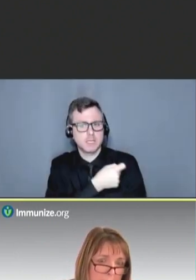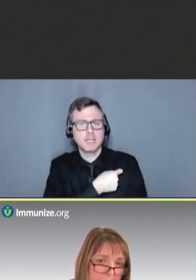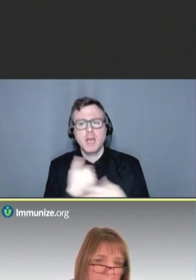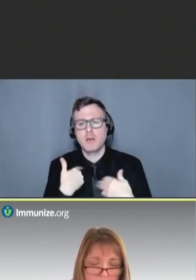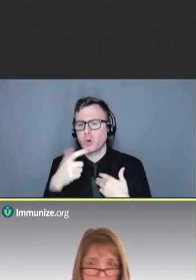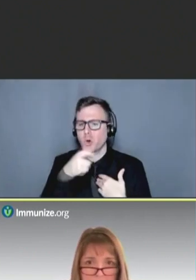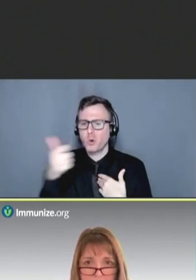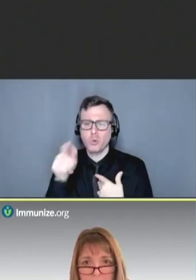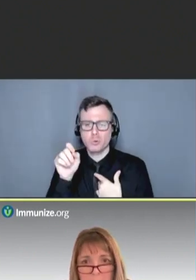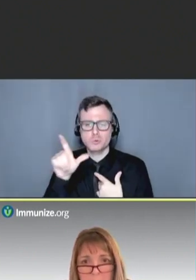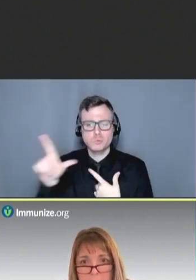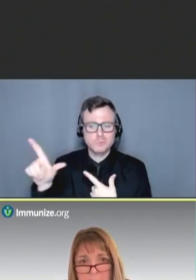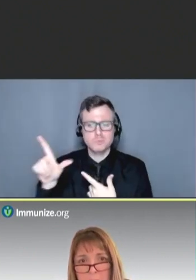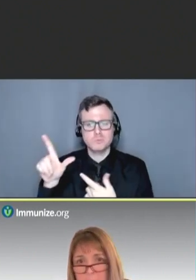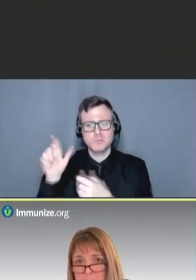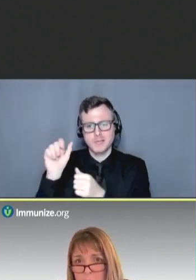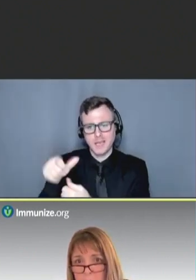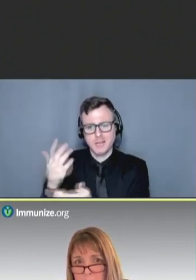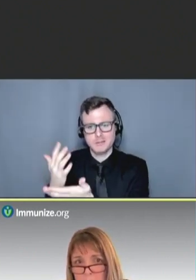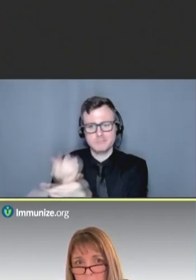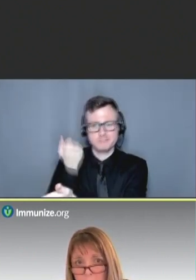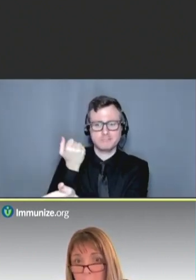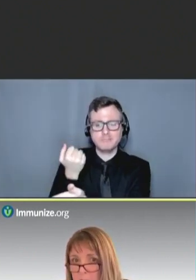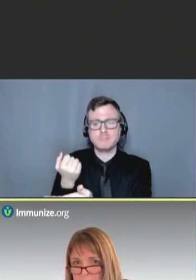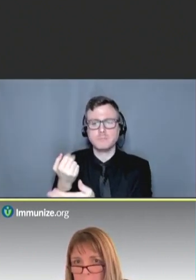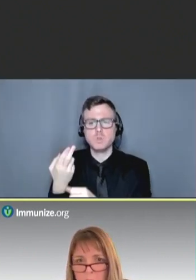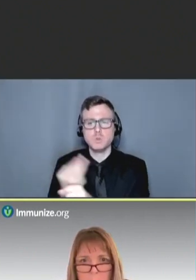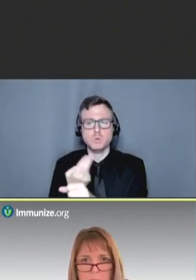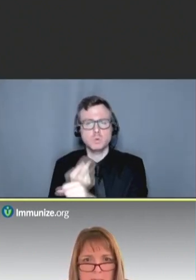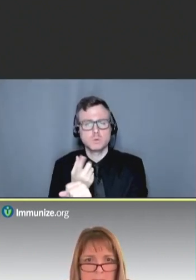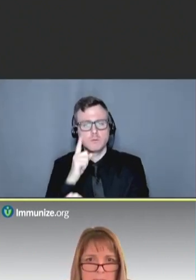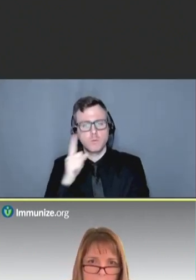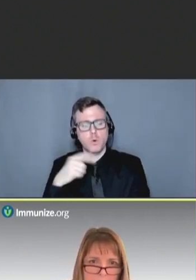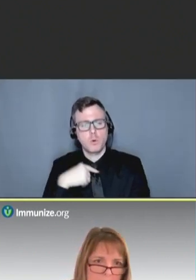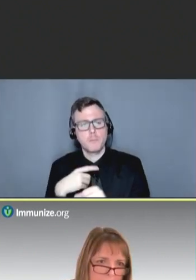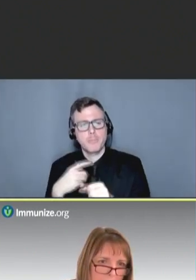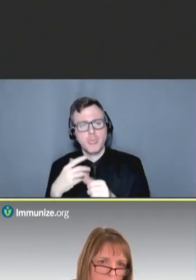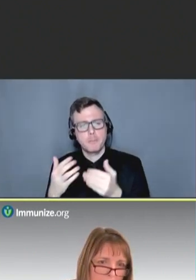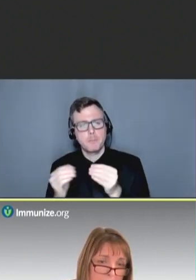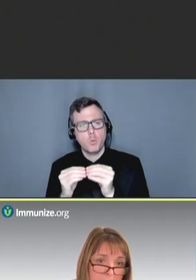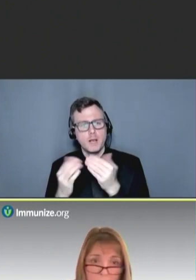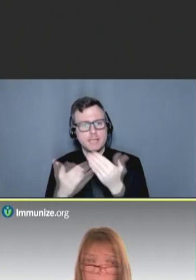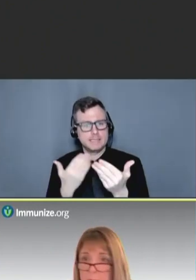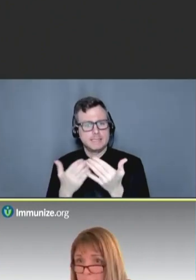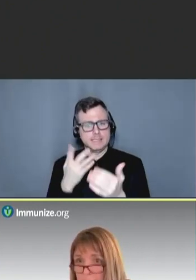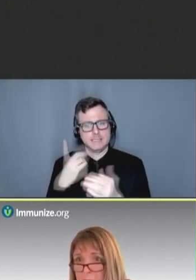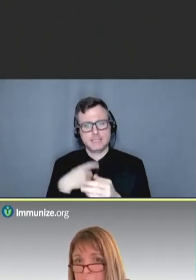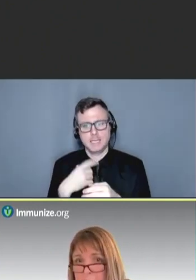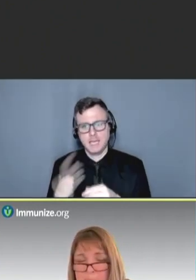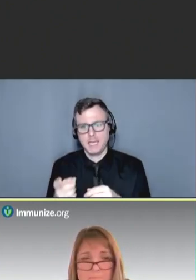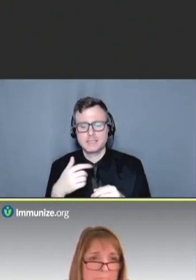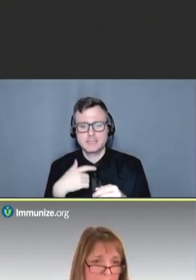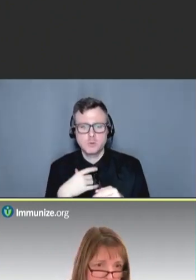help them make immunizations more feasible for the practice such as how to avoid coding